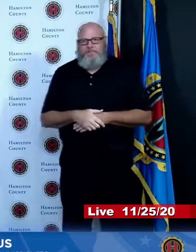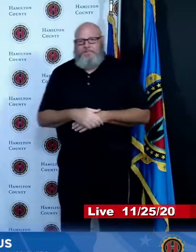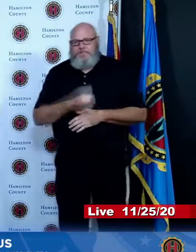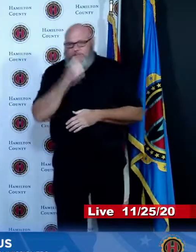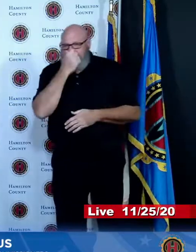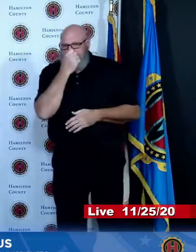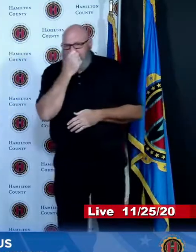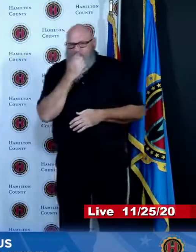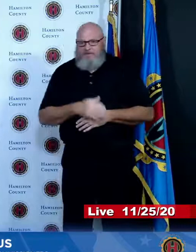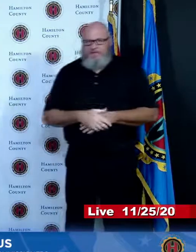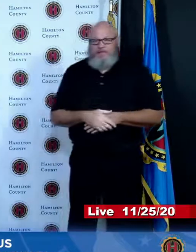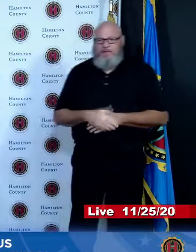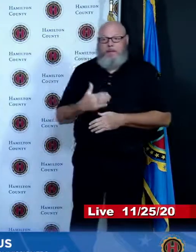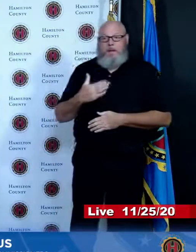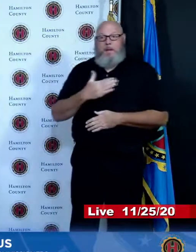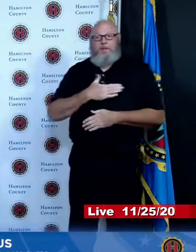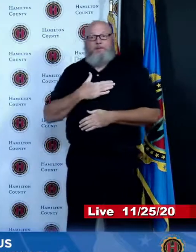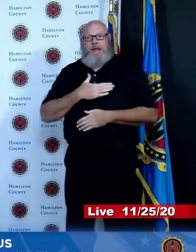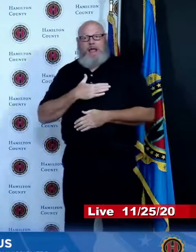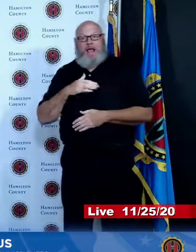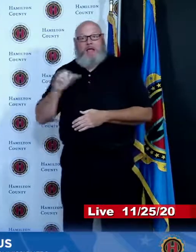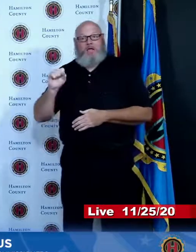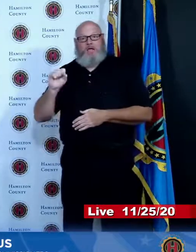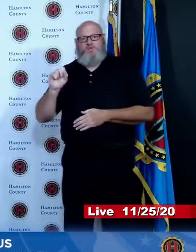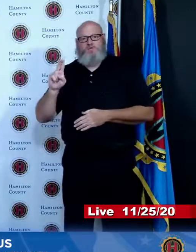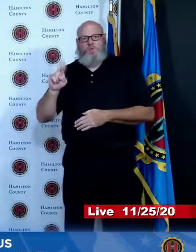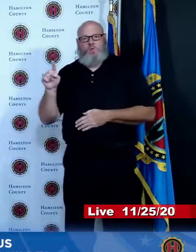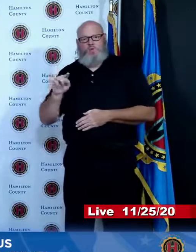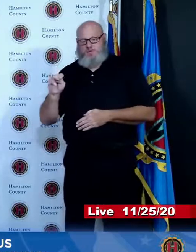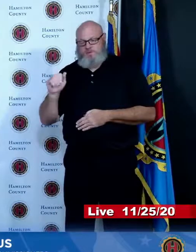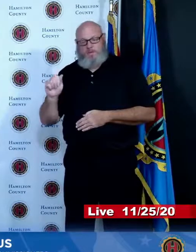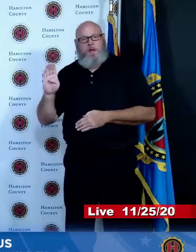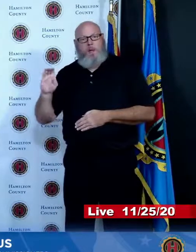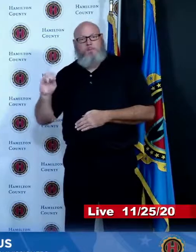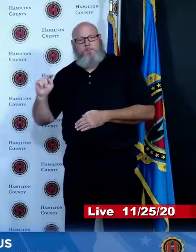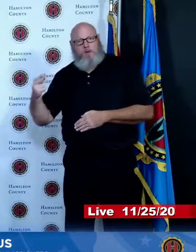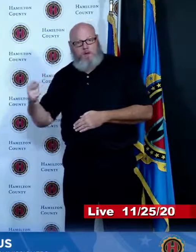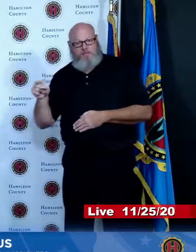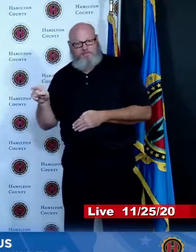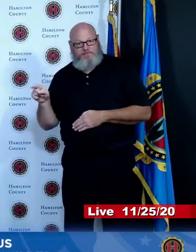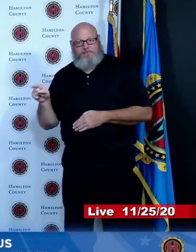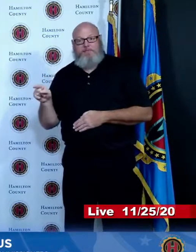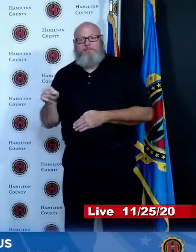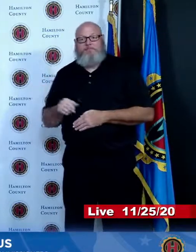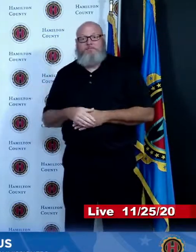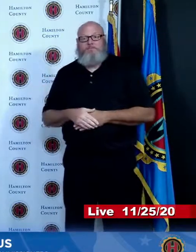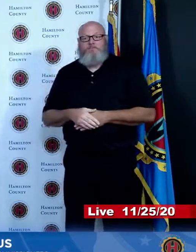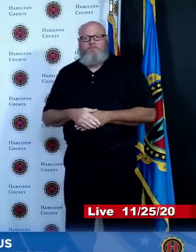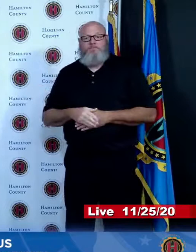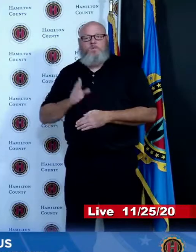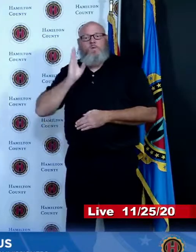her parents my chief of staff Alex Linser who generally has a very large family Thanksgiving